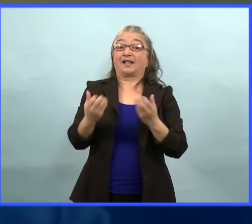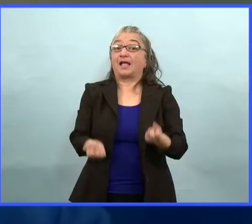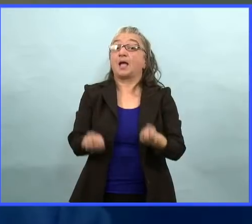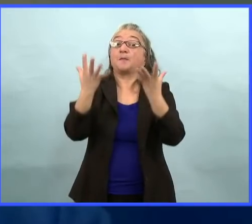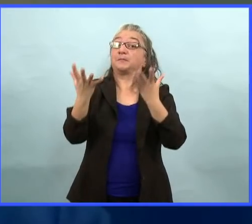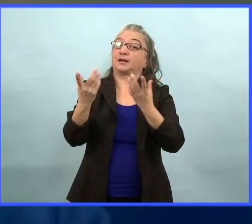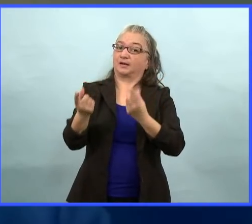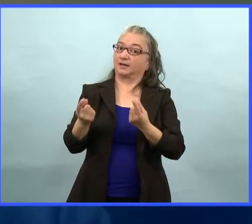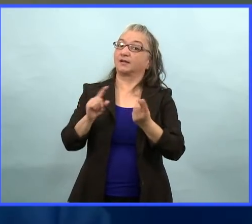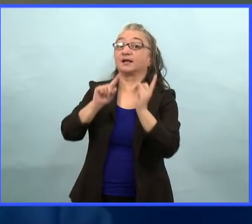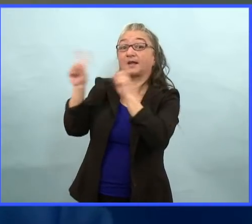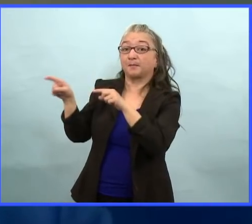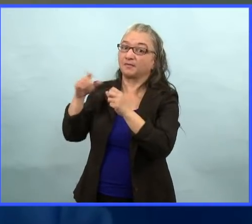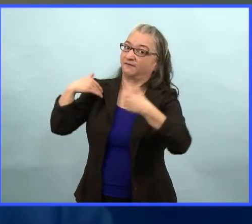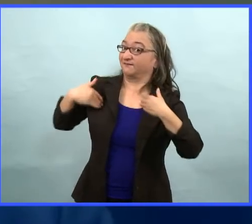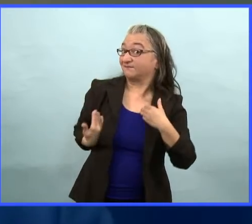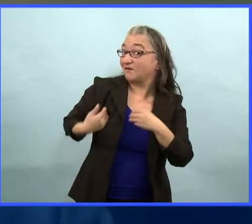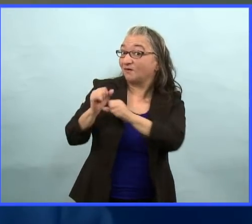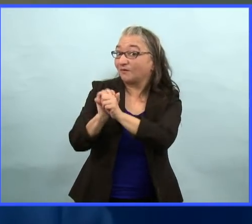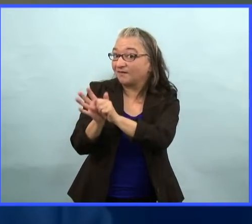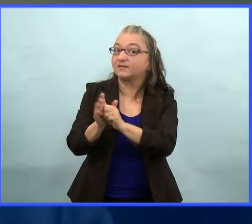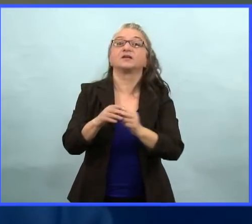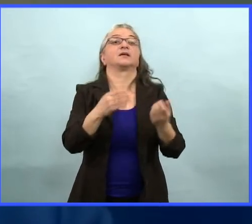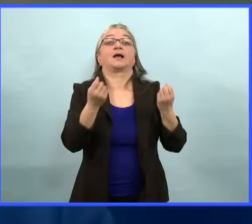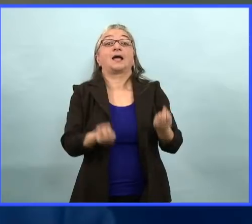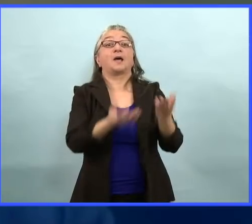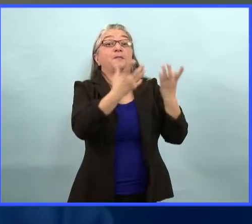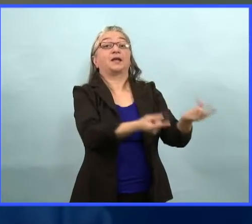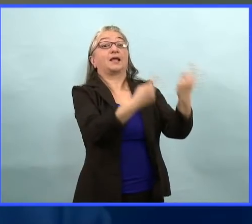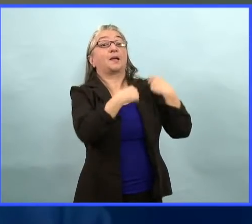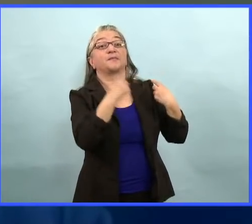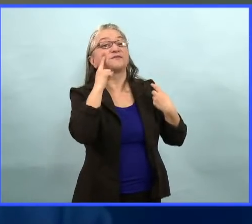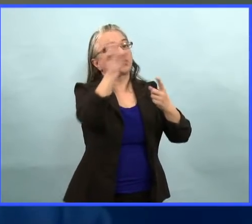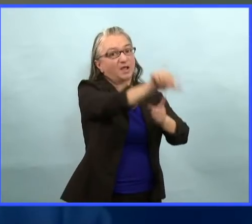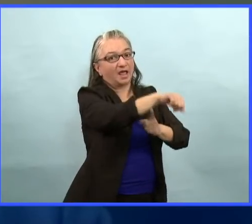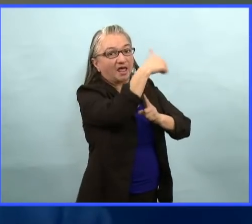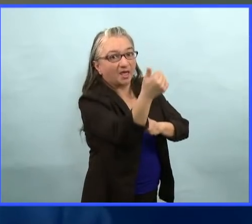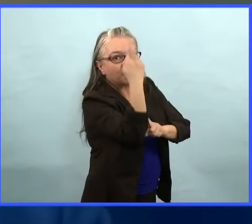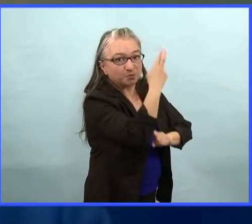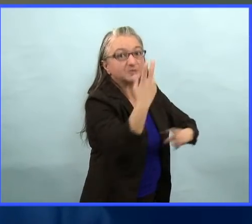covalent without covert and we get a sense then of the trajectory of of the challenge that we're